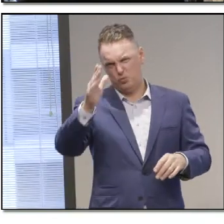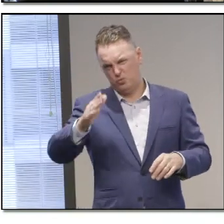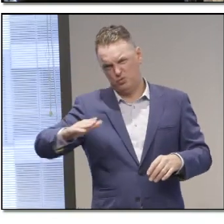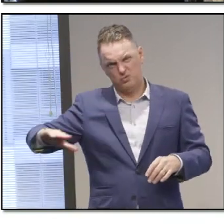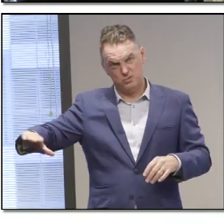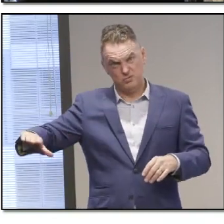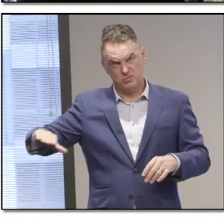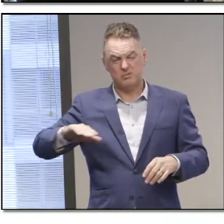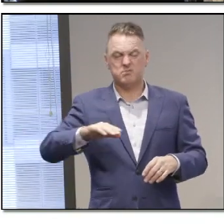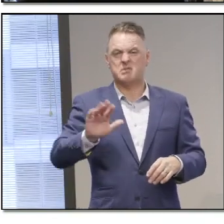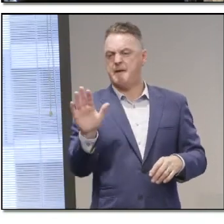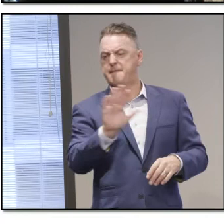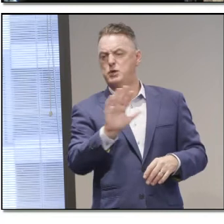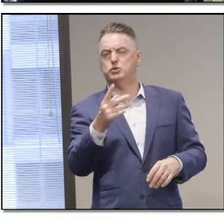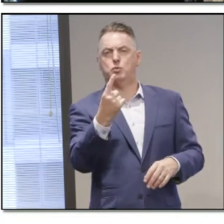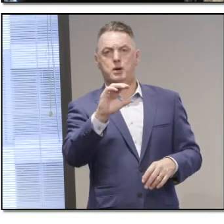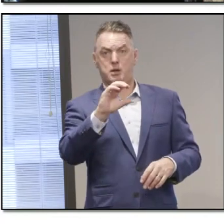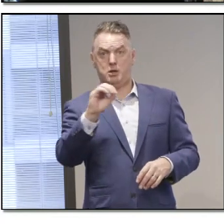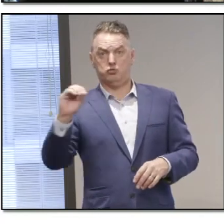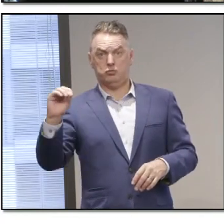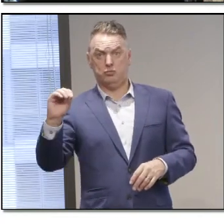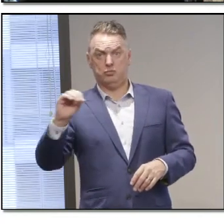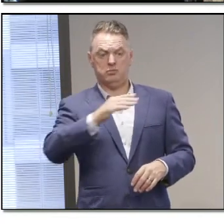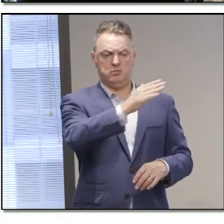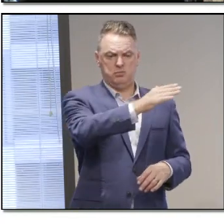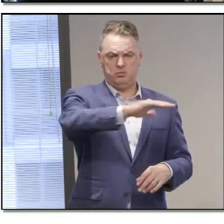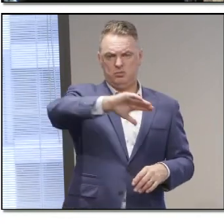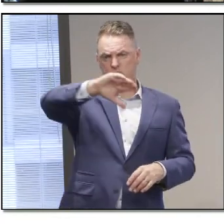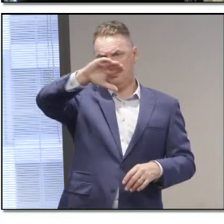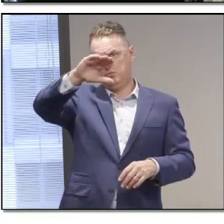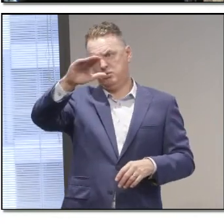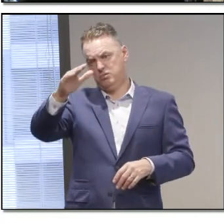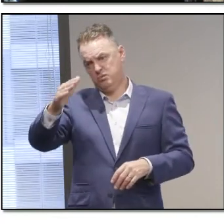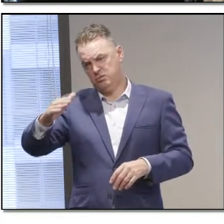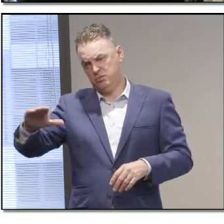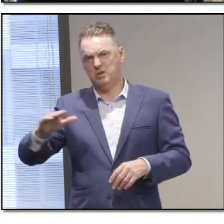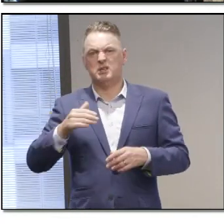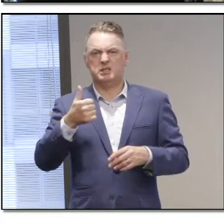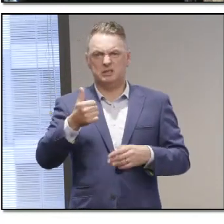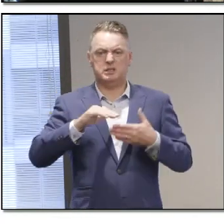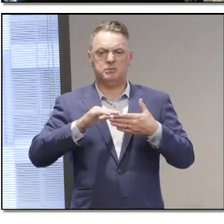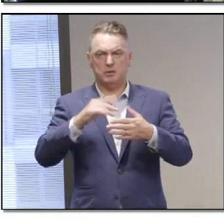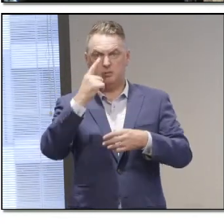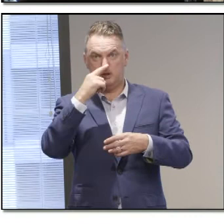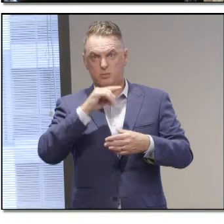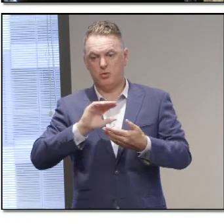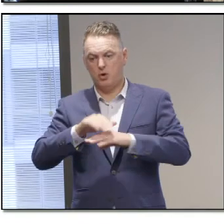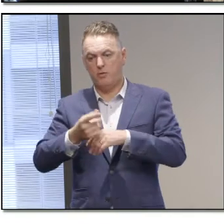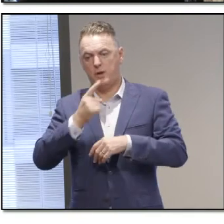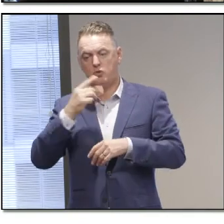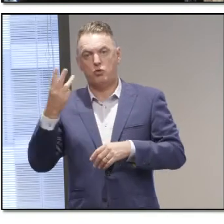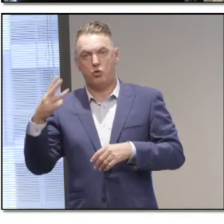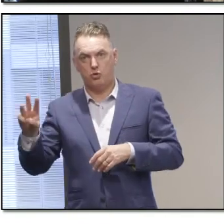the average of 100, that gives you 6 million gifted people with an IQ over 130 and 6 million